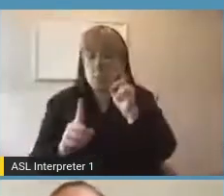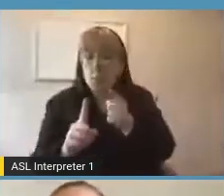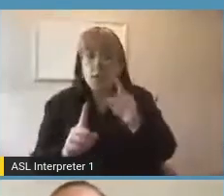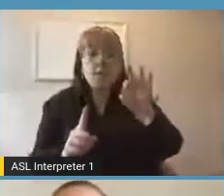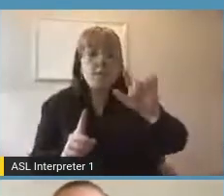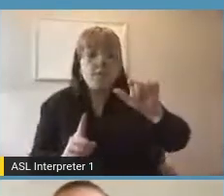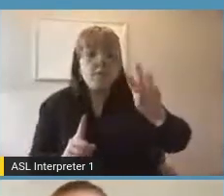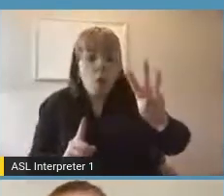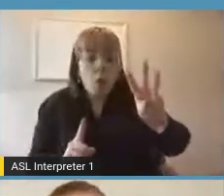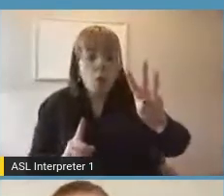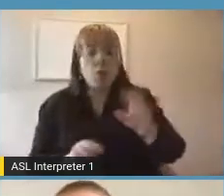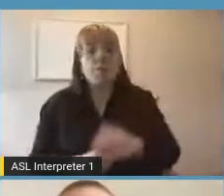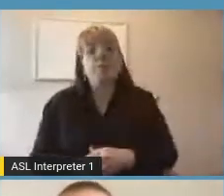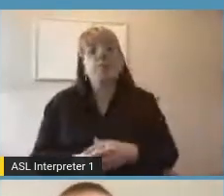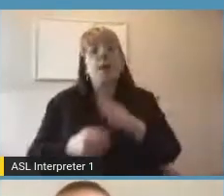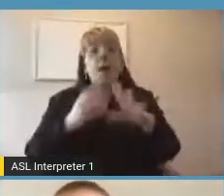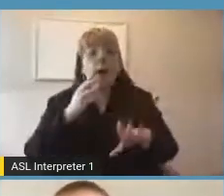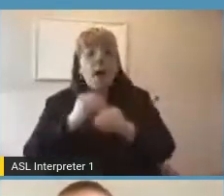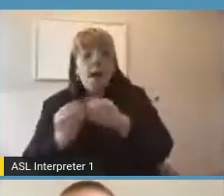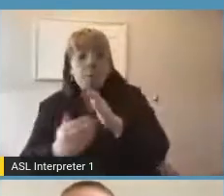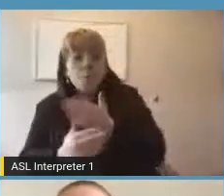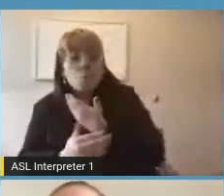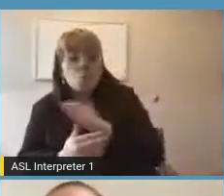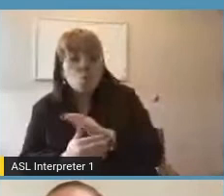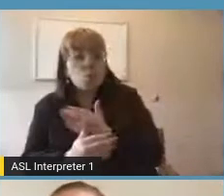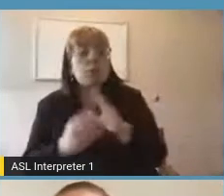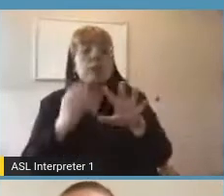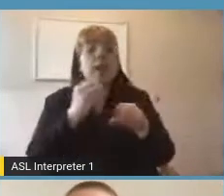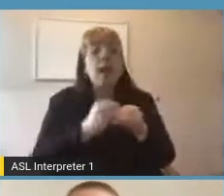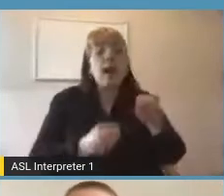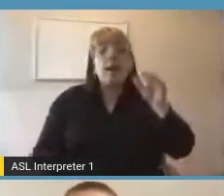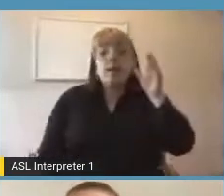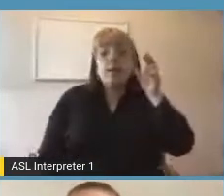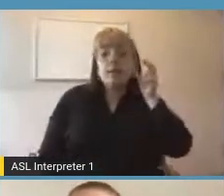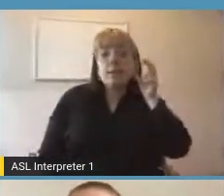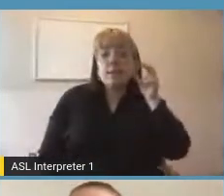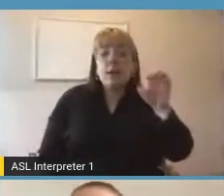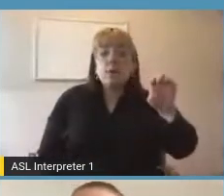and sound effects if you have them you don't have to. And have one more listen through,